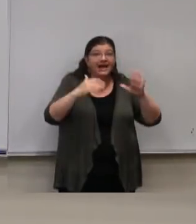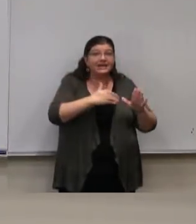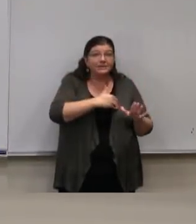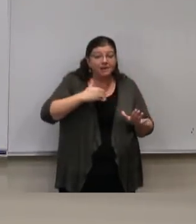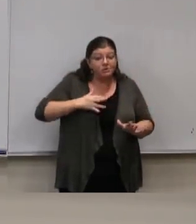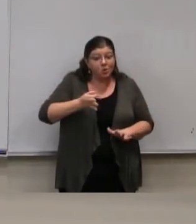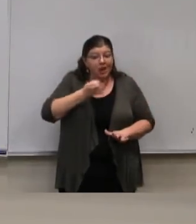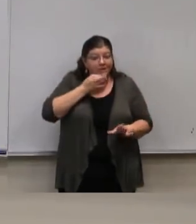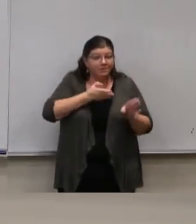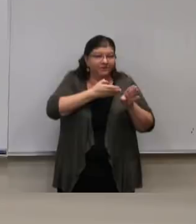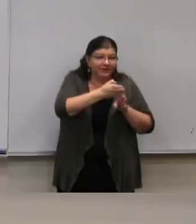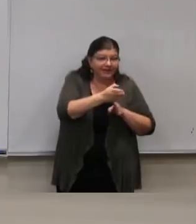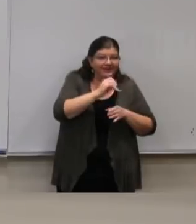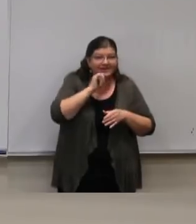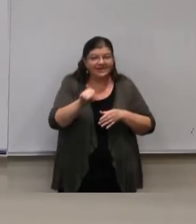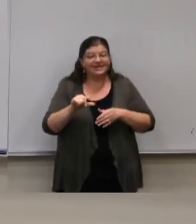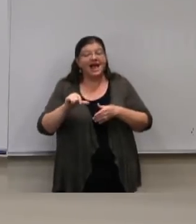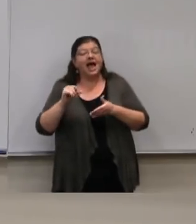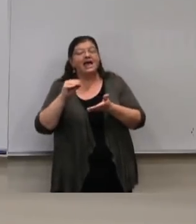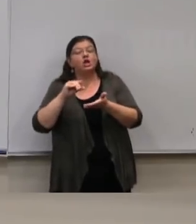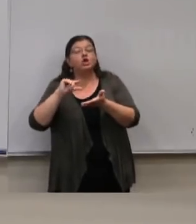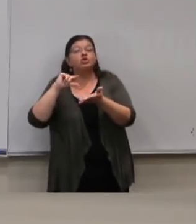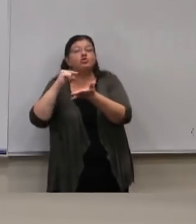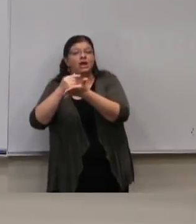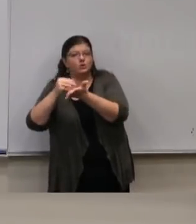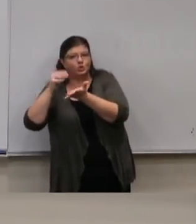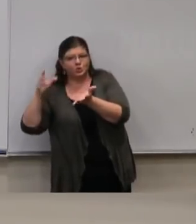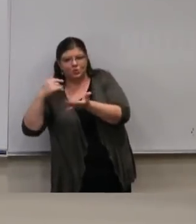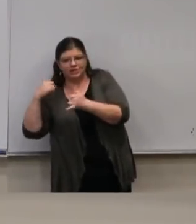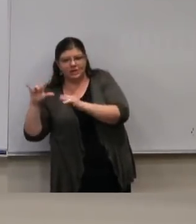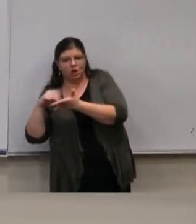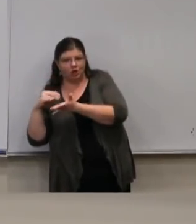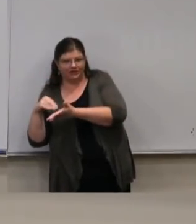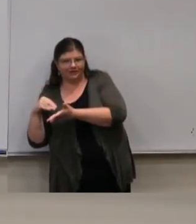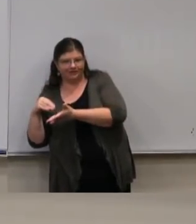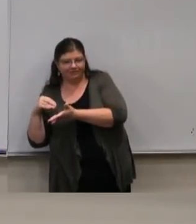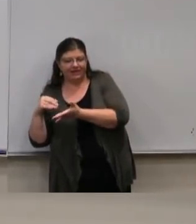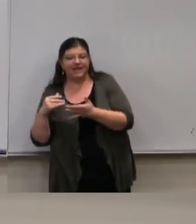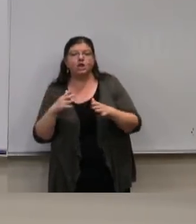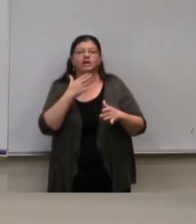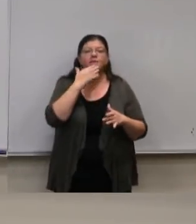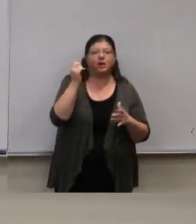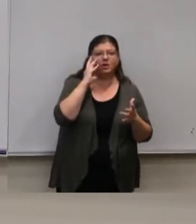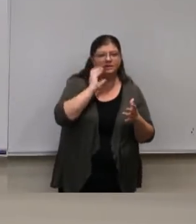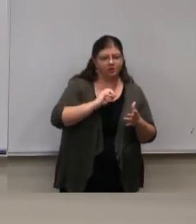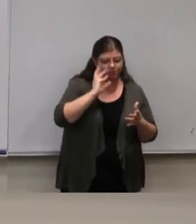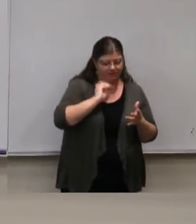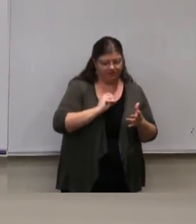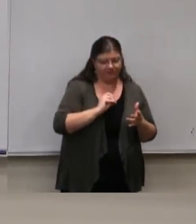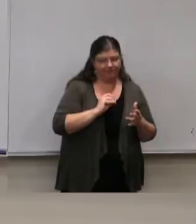in their field, not graduate students who are learning it, and they're going to get a better experience and they would get at their home campus.